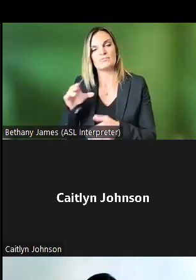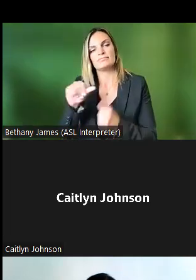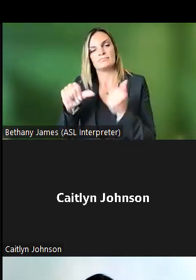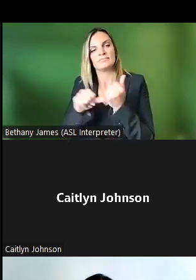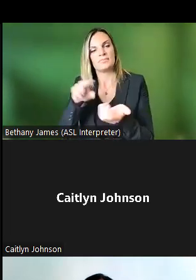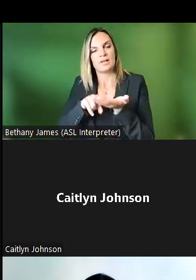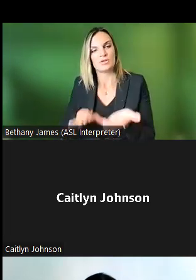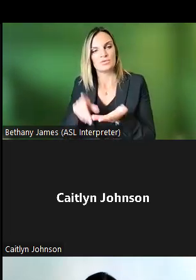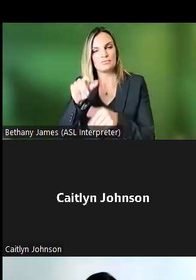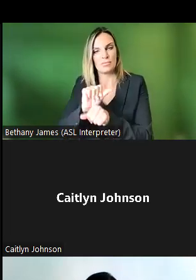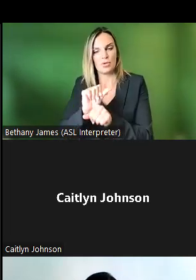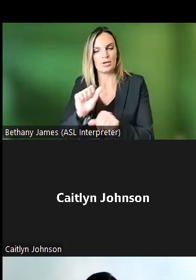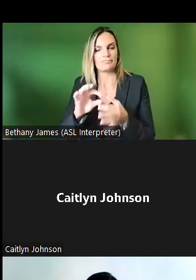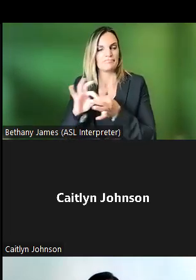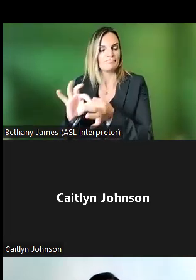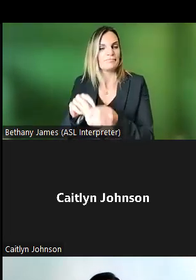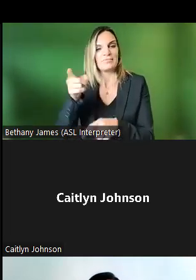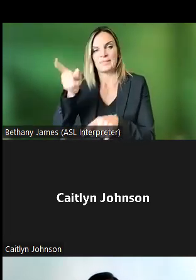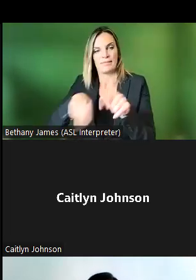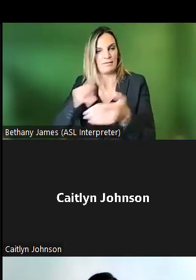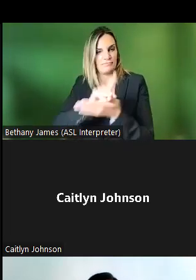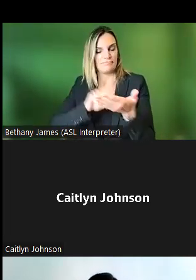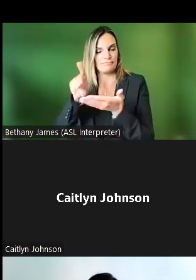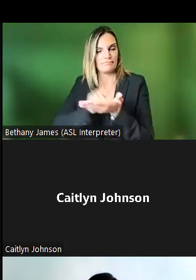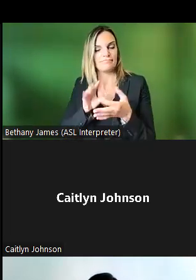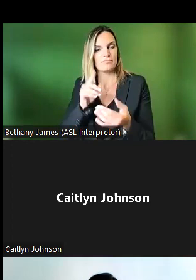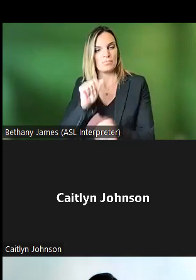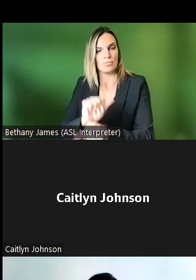It says they also cannot discriminate in terms of employment or the work that they do.